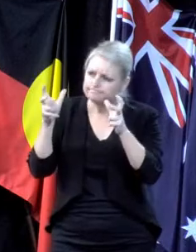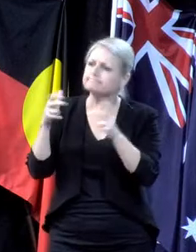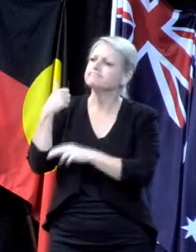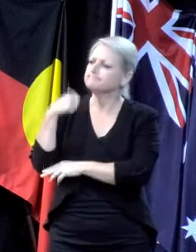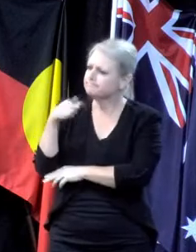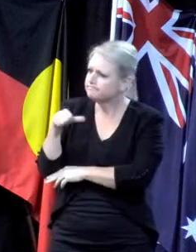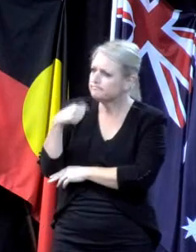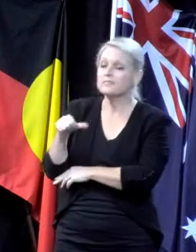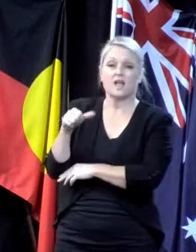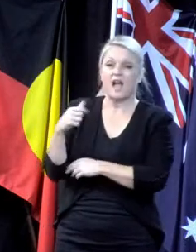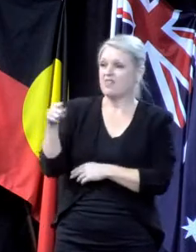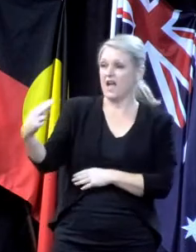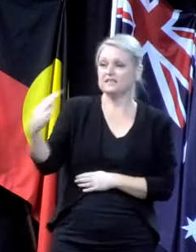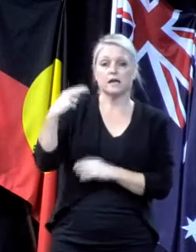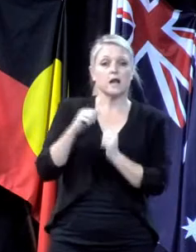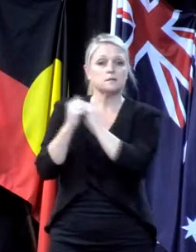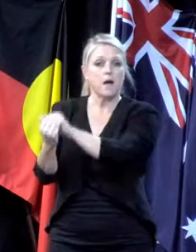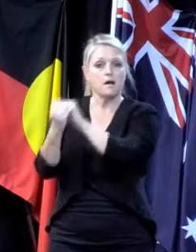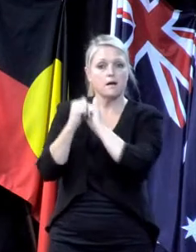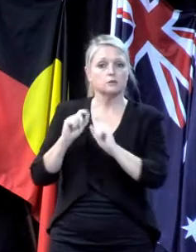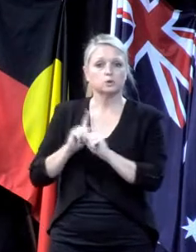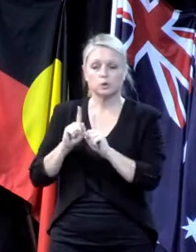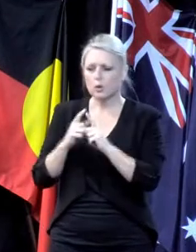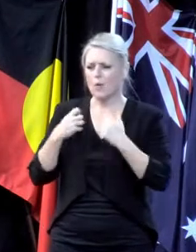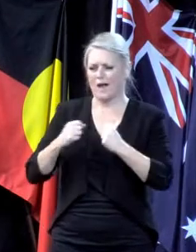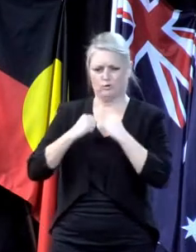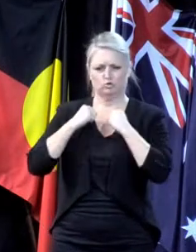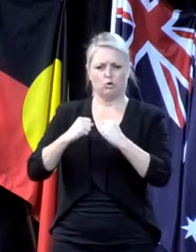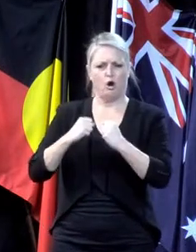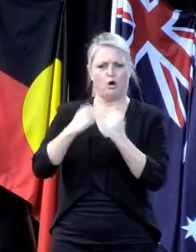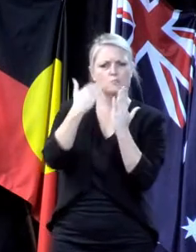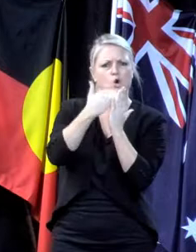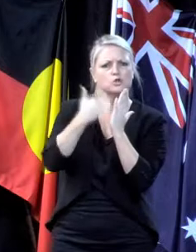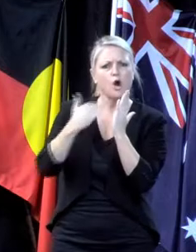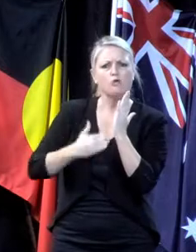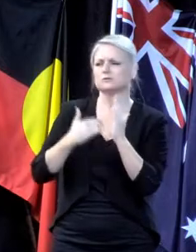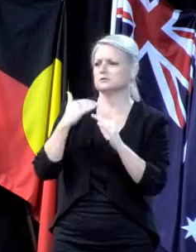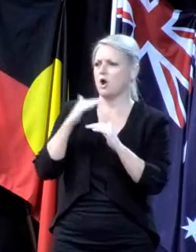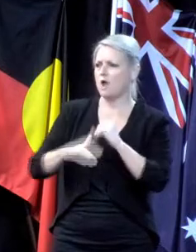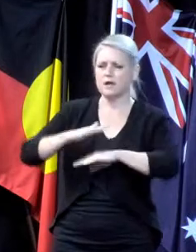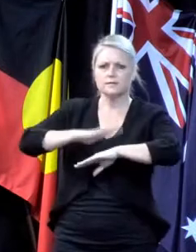We have protocols. We have protocols of when to meet, how to meet and communication.